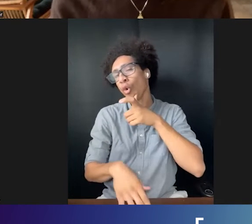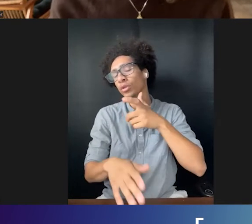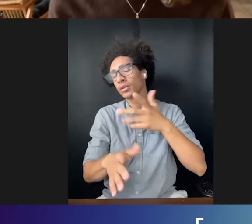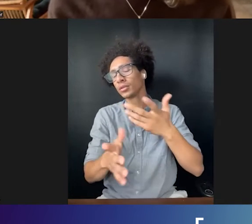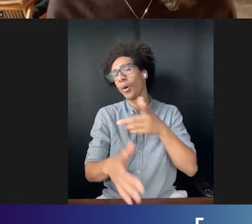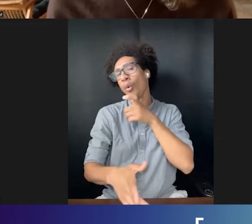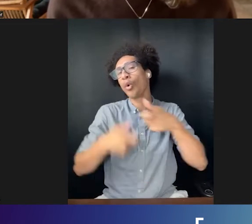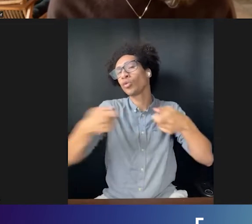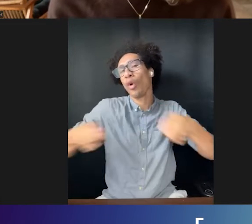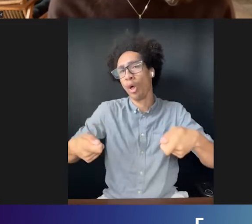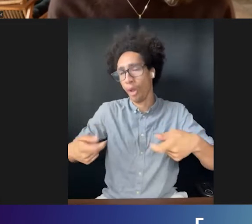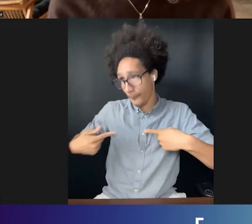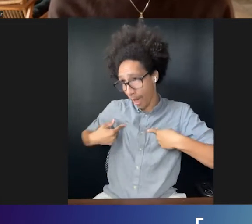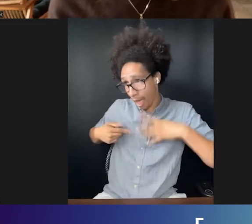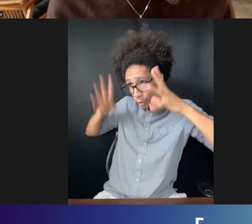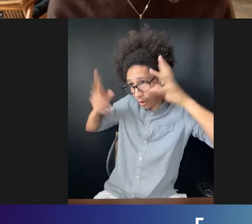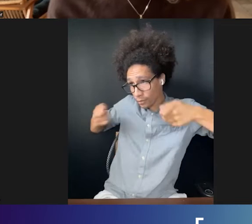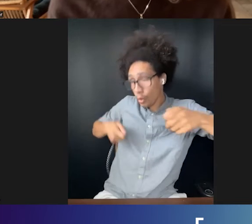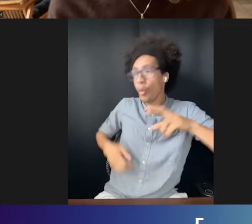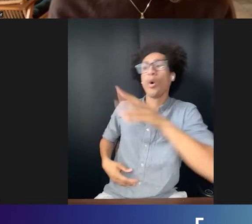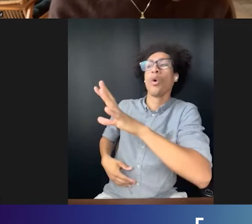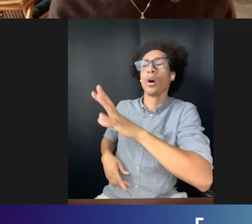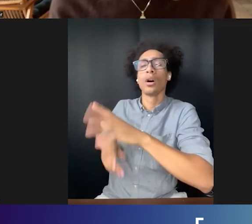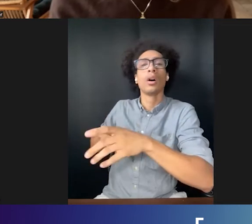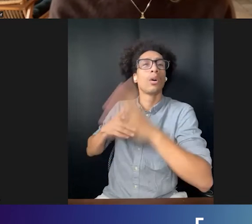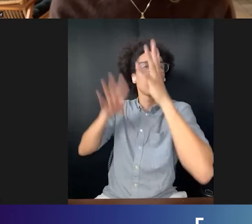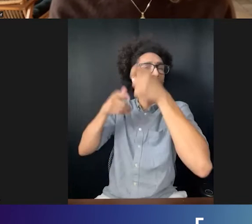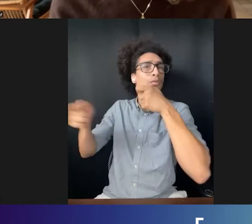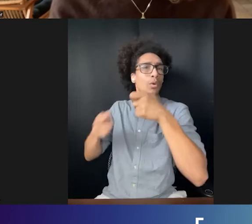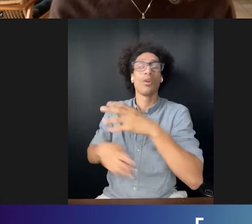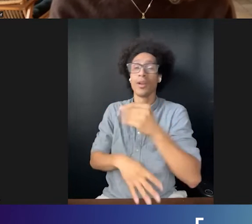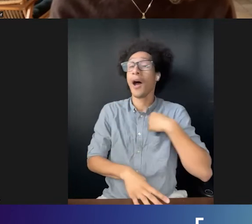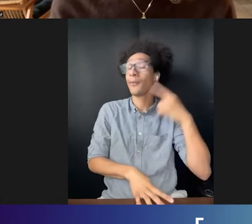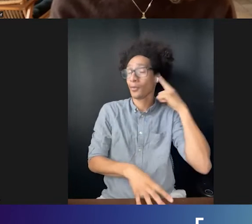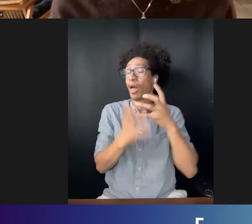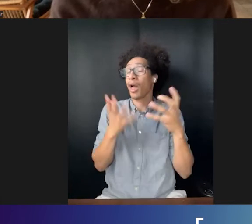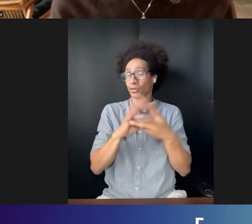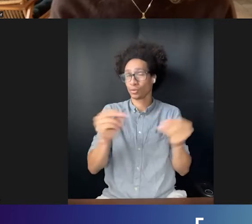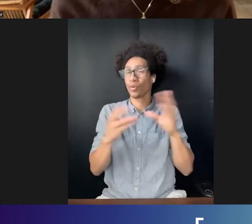Yeah, I think that I have heard a lot of stories recently as well about how that process can be both creatively